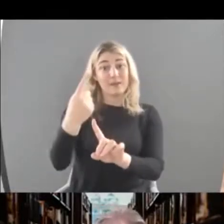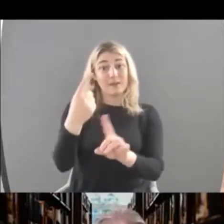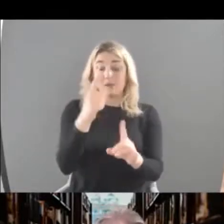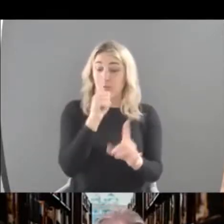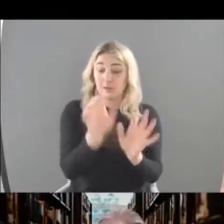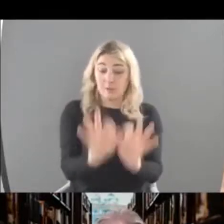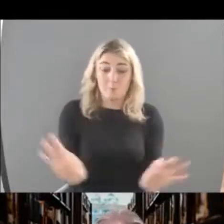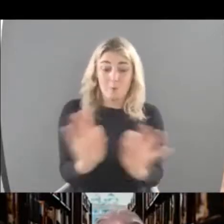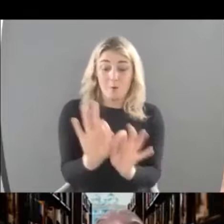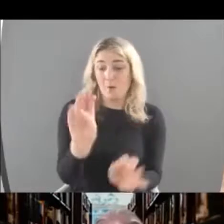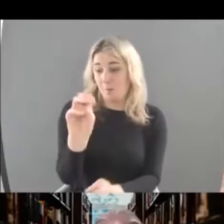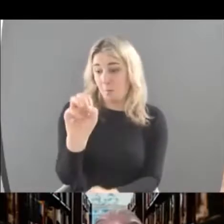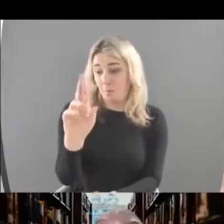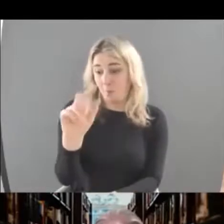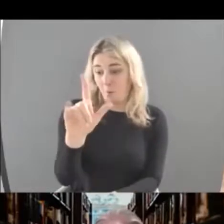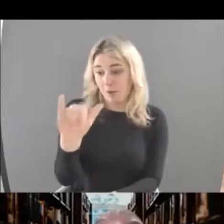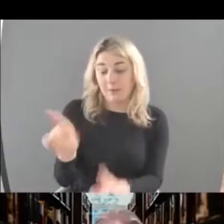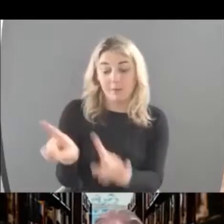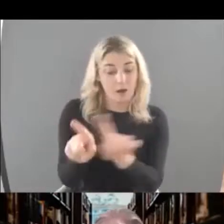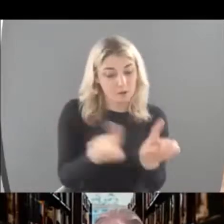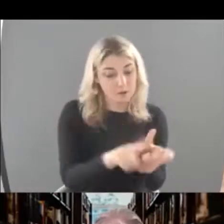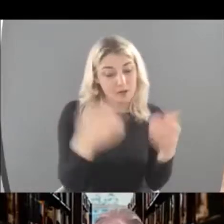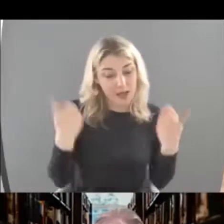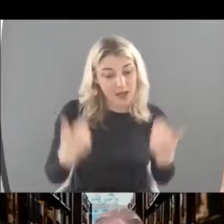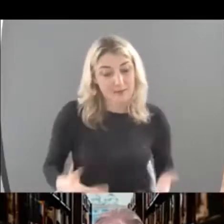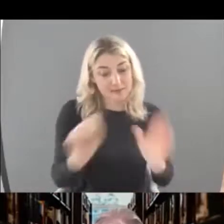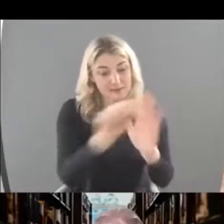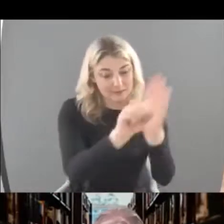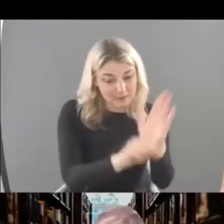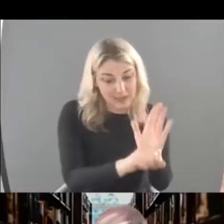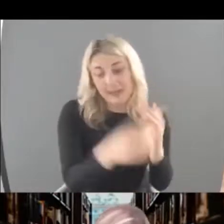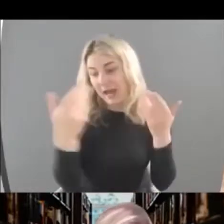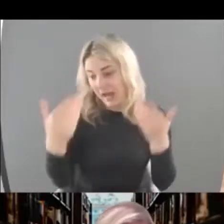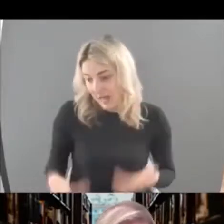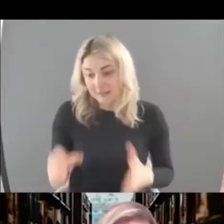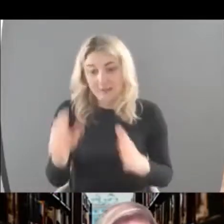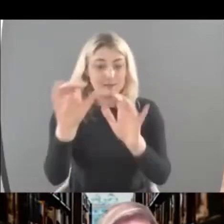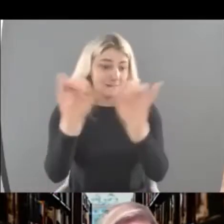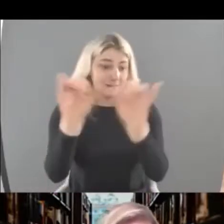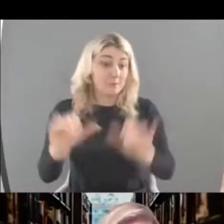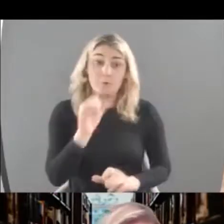2) for us as a state and as a system. If we're not looking at being inclusive,